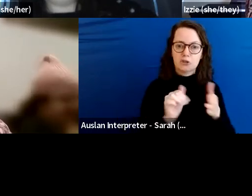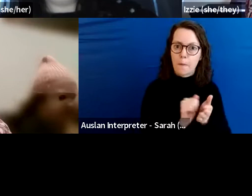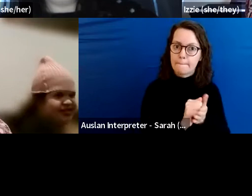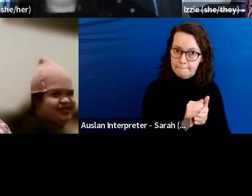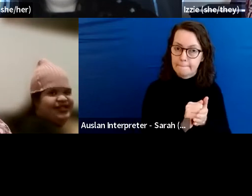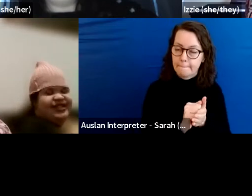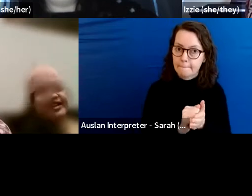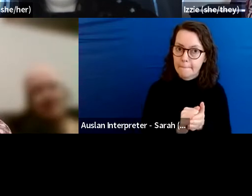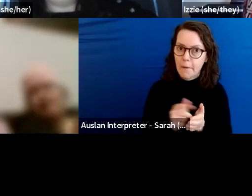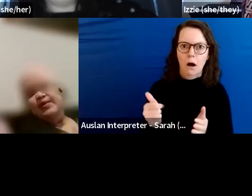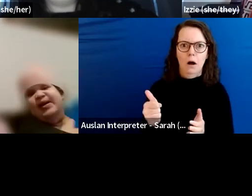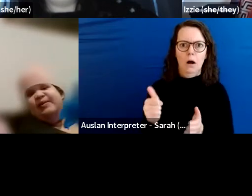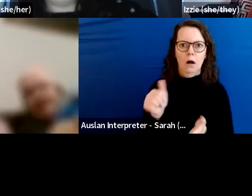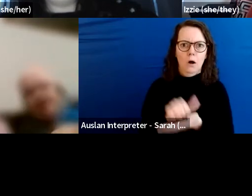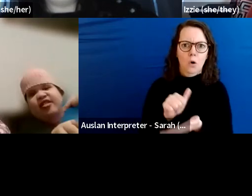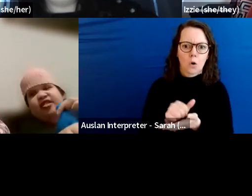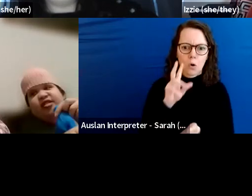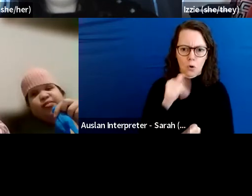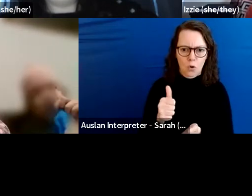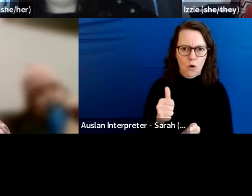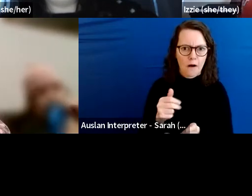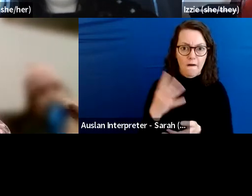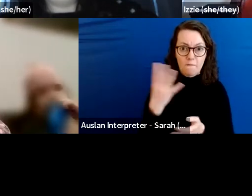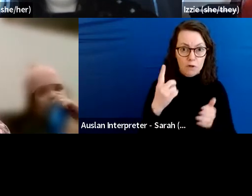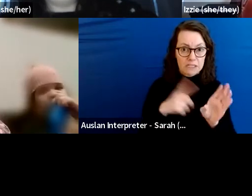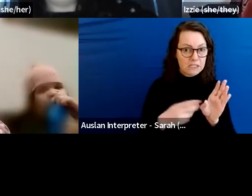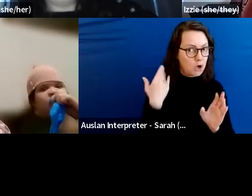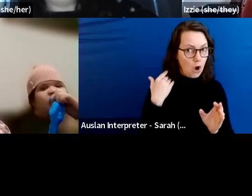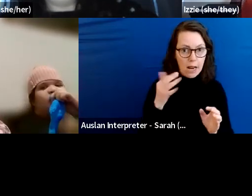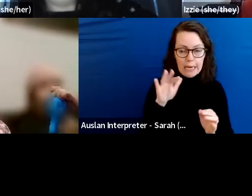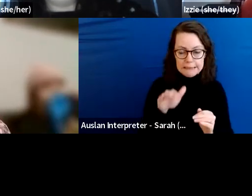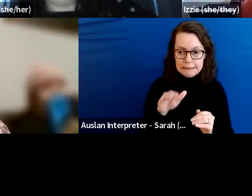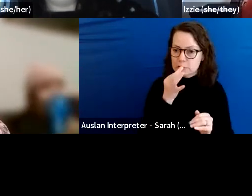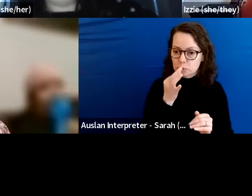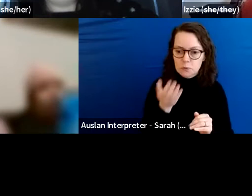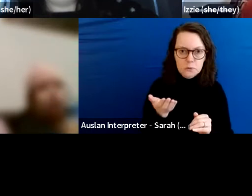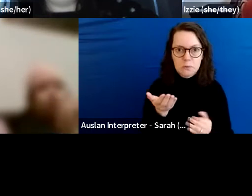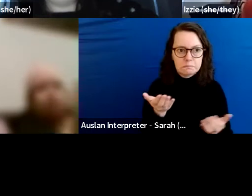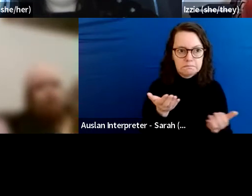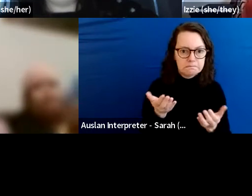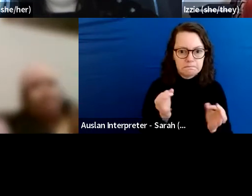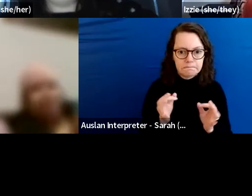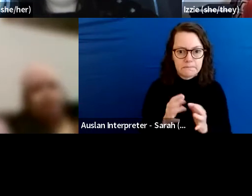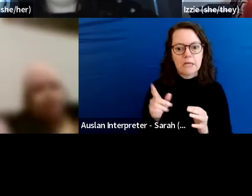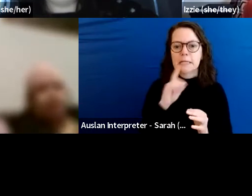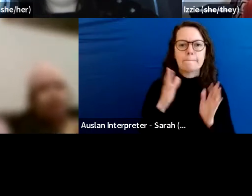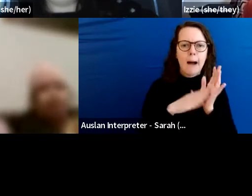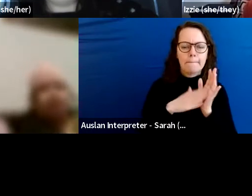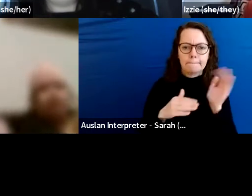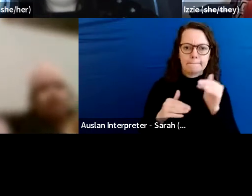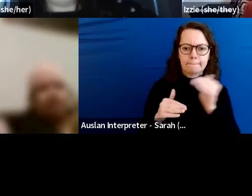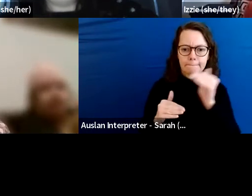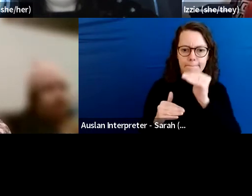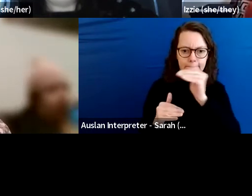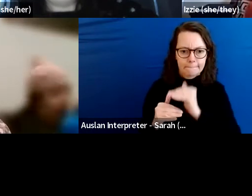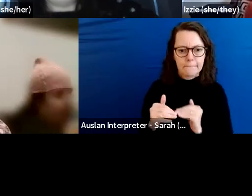so you know those things are great compared to 14 years ago when she was little and that sort of thing. So,